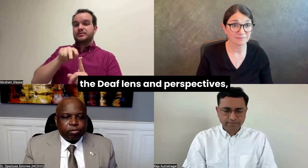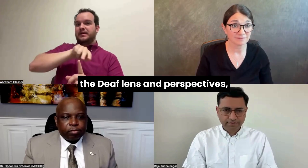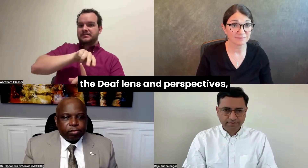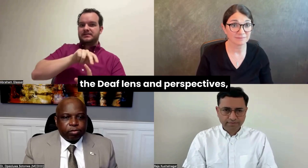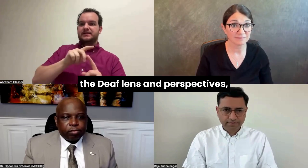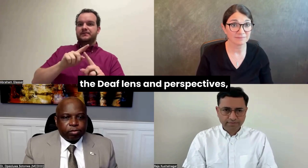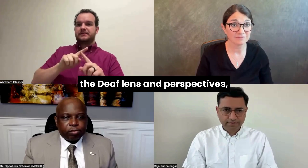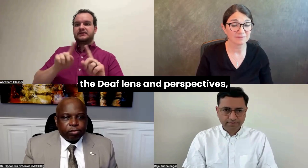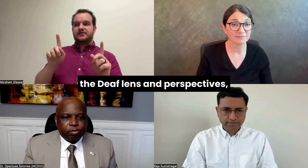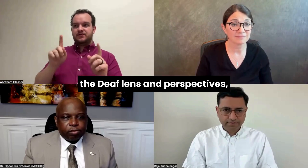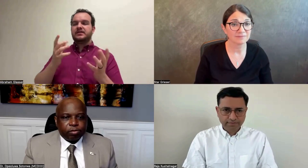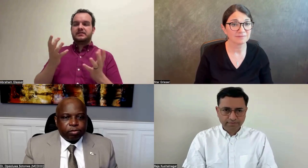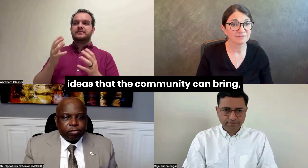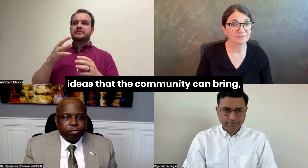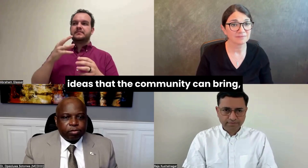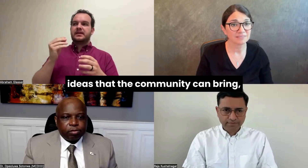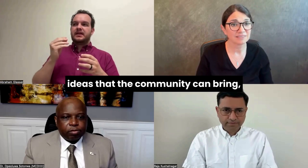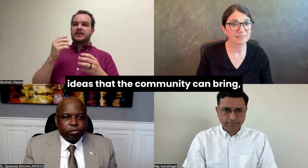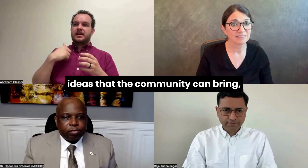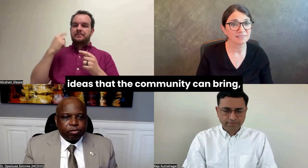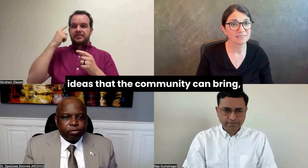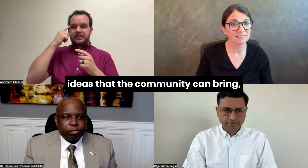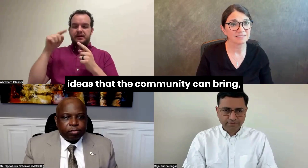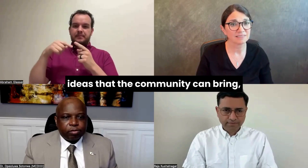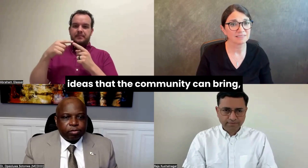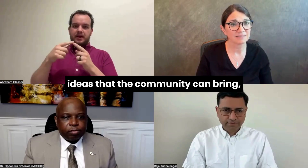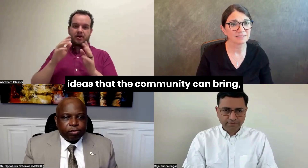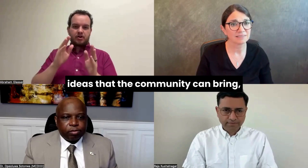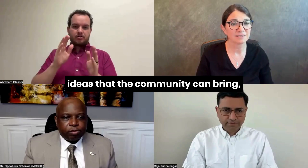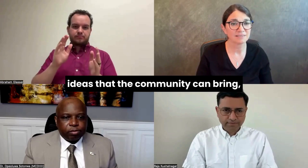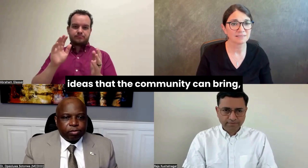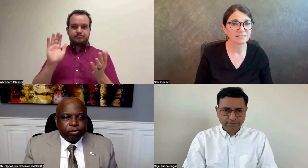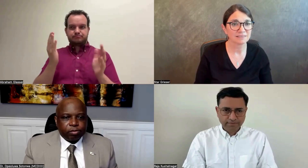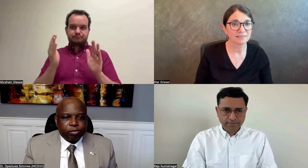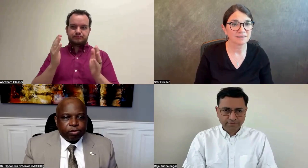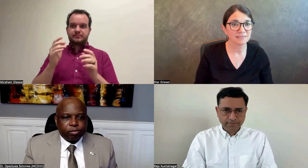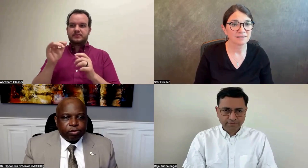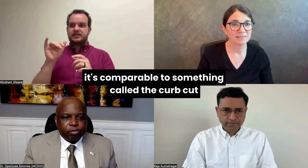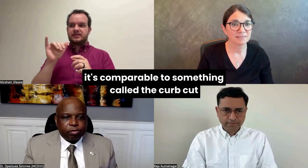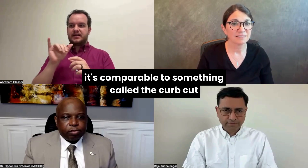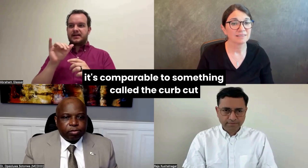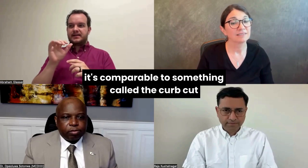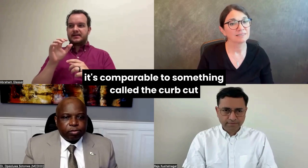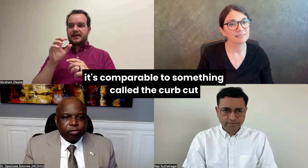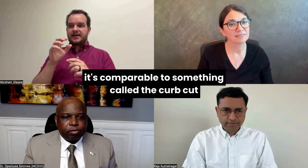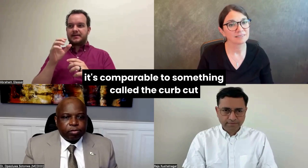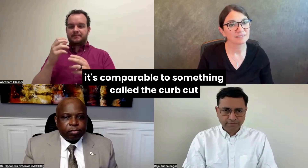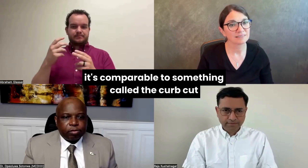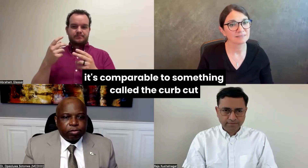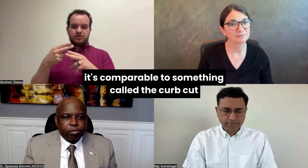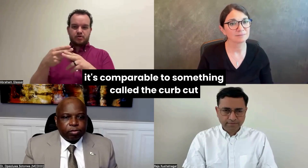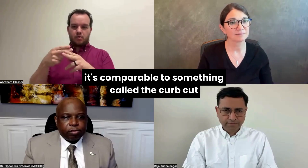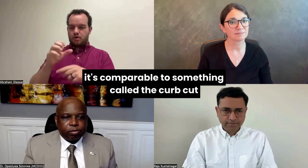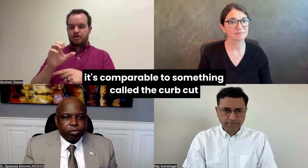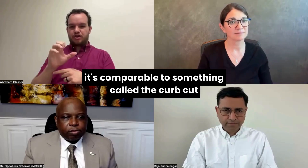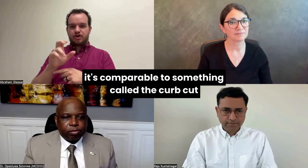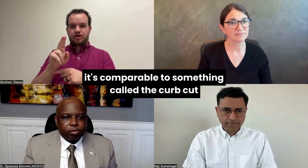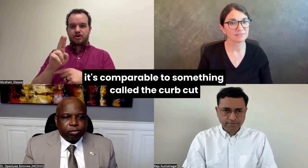ideas that the community can bring, it's comparable to something called the curb cut